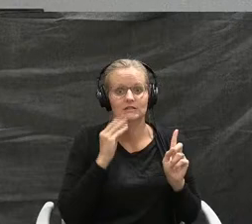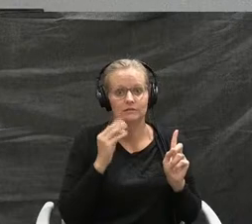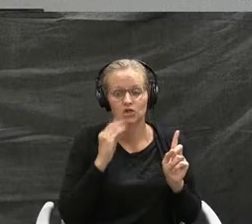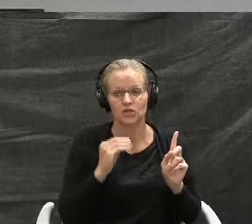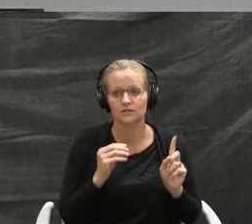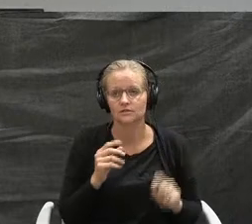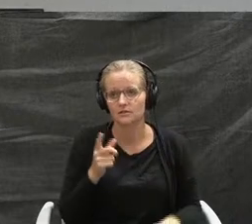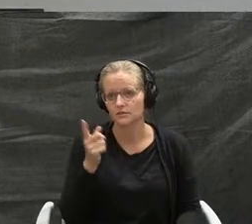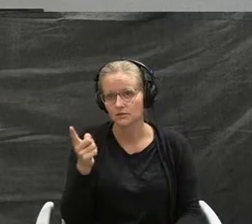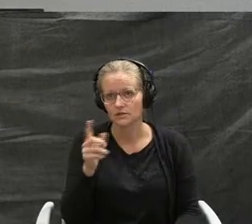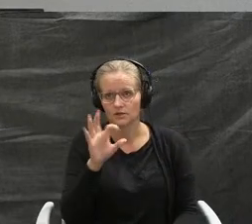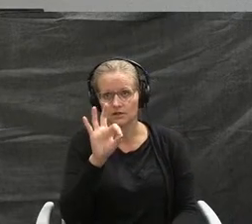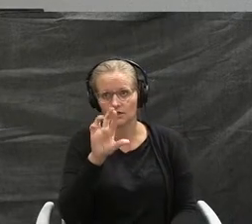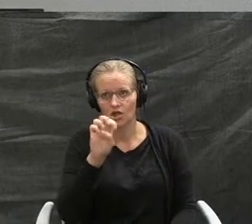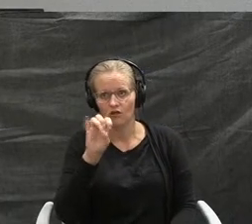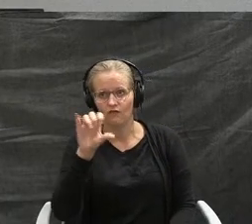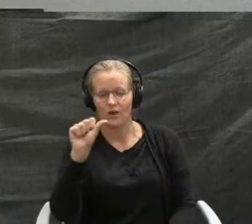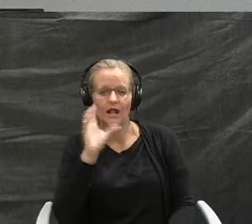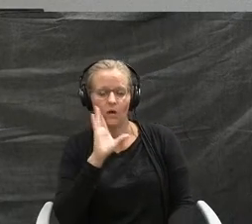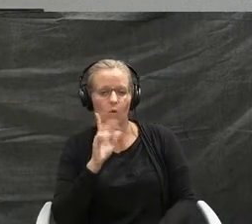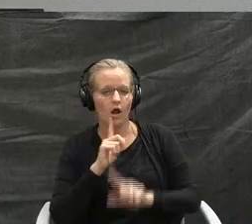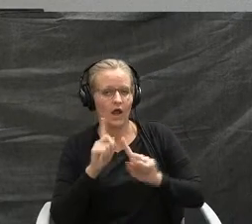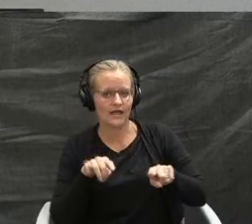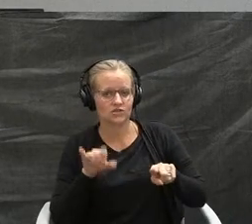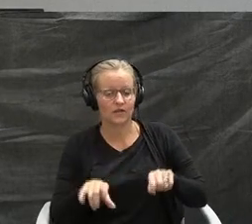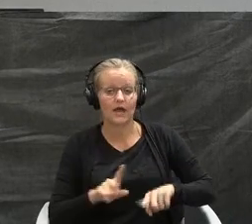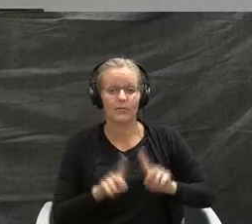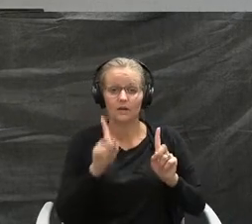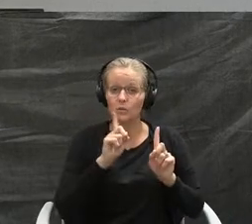Really, it's essential for teachers to establish a personal